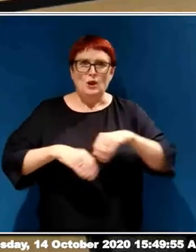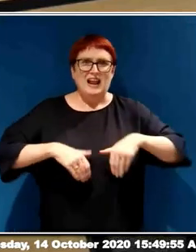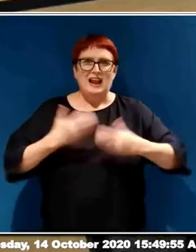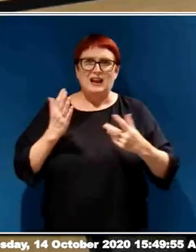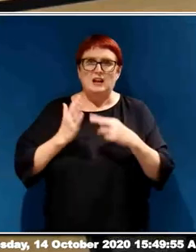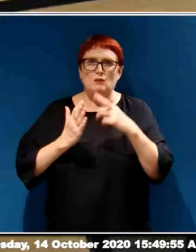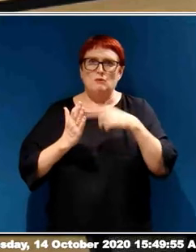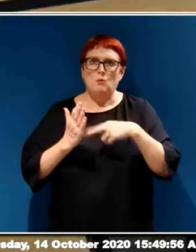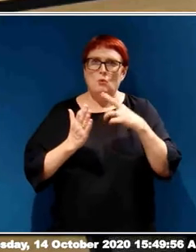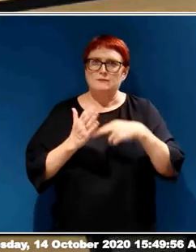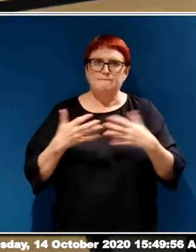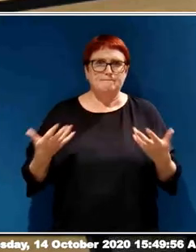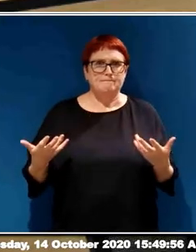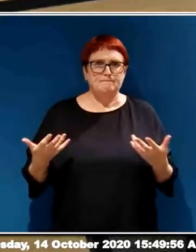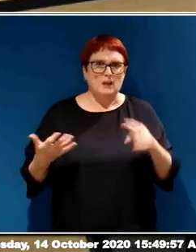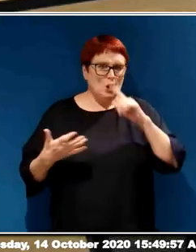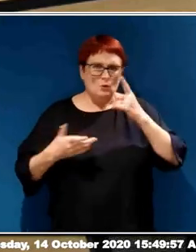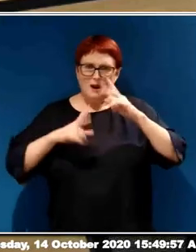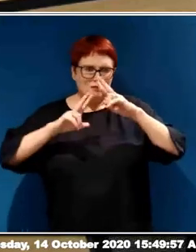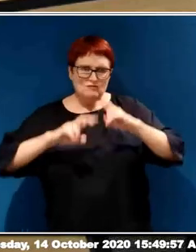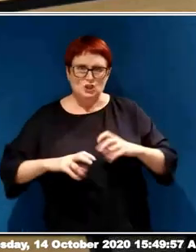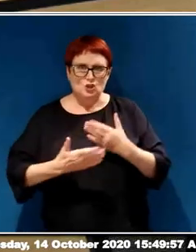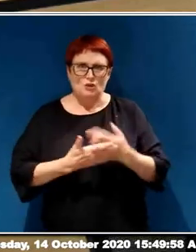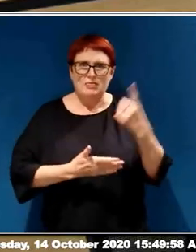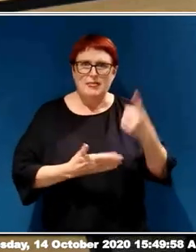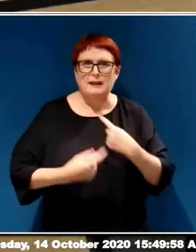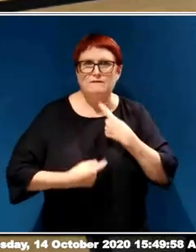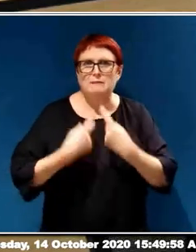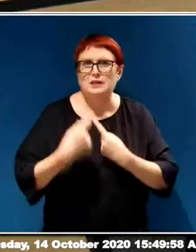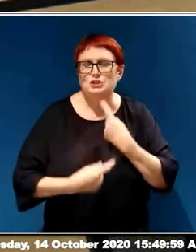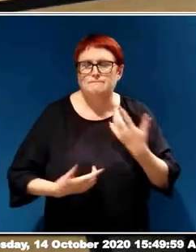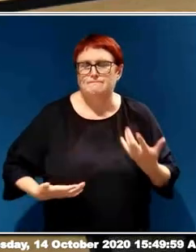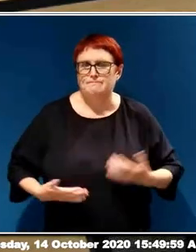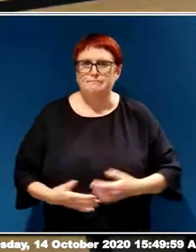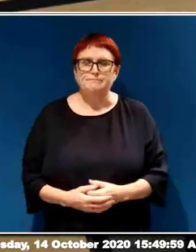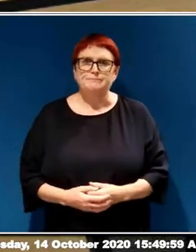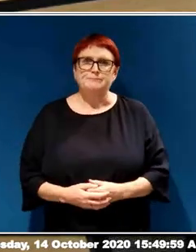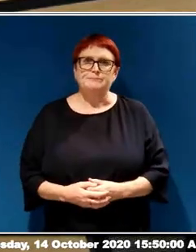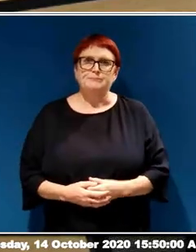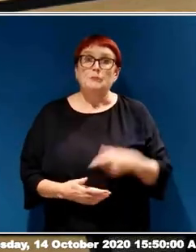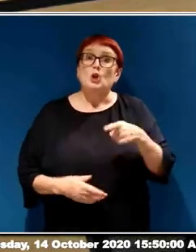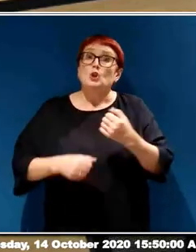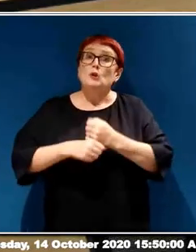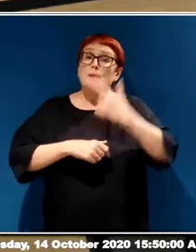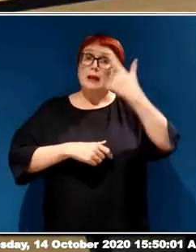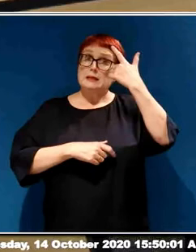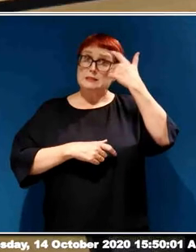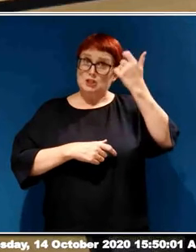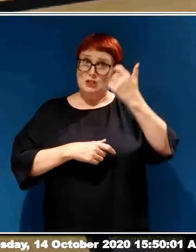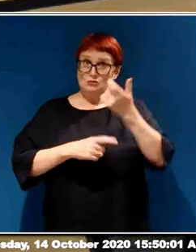Now, you make this recommendation as a person who has long been involved in